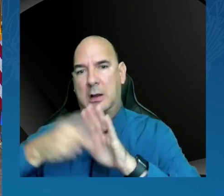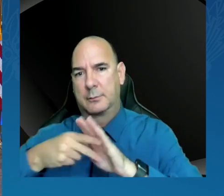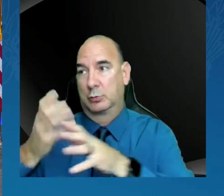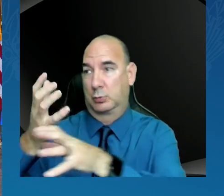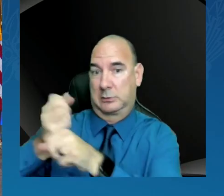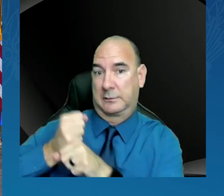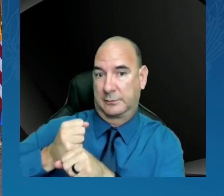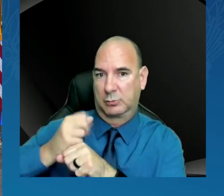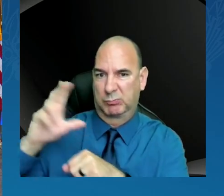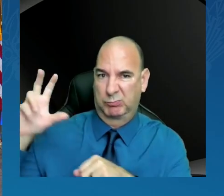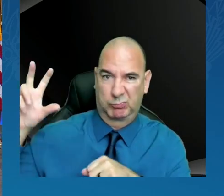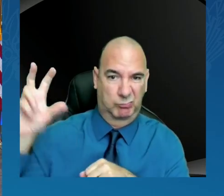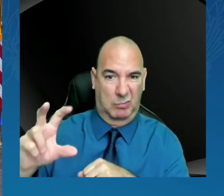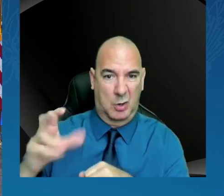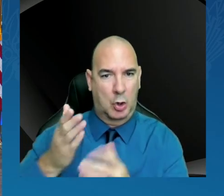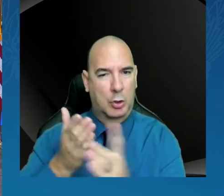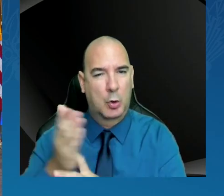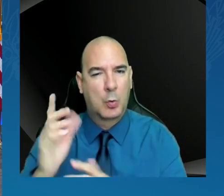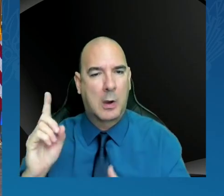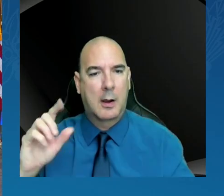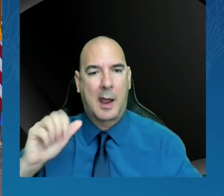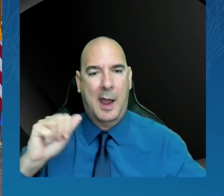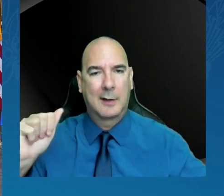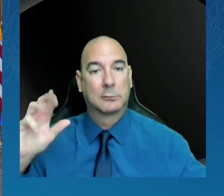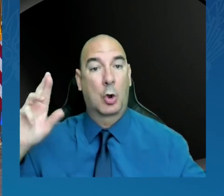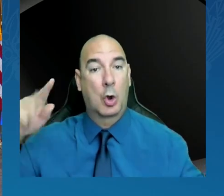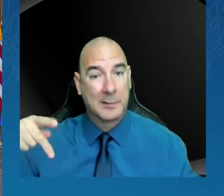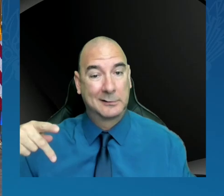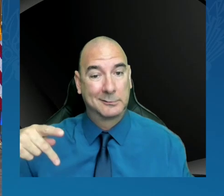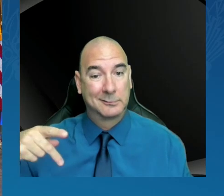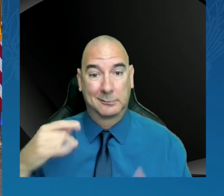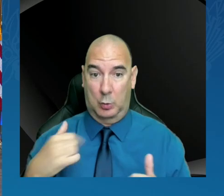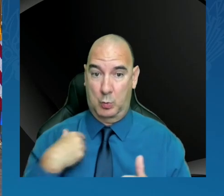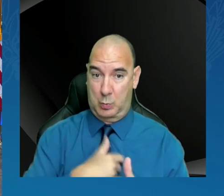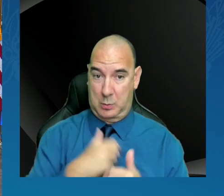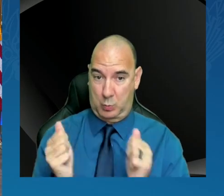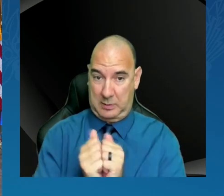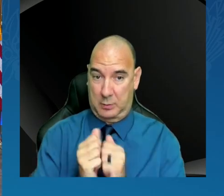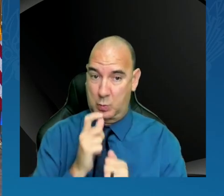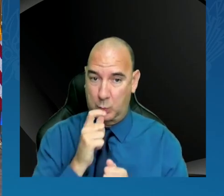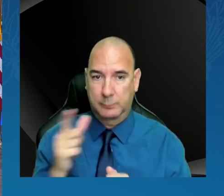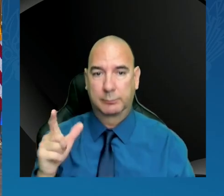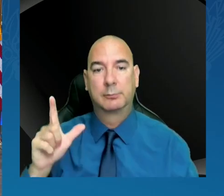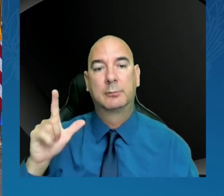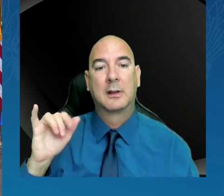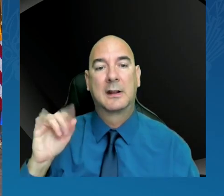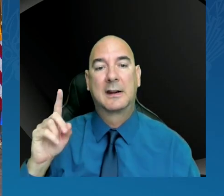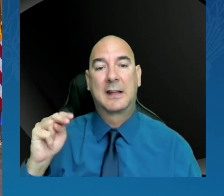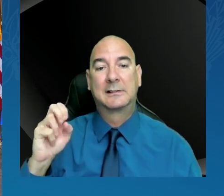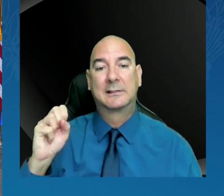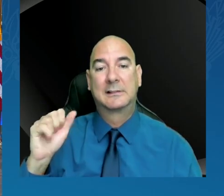Here with us today is Lindsay Blumer, President of WRPT [WRTP]| BIG STEP. Where is -- Lindsay, where are you? There you are.